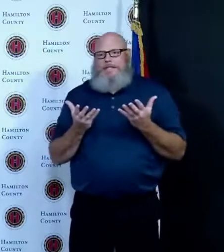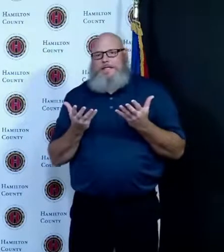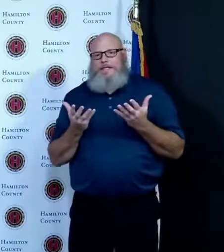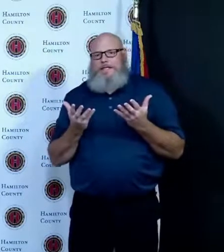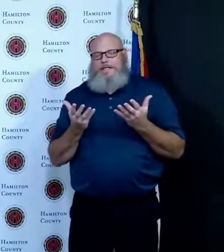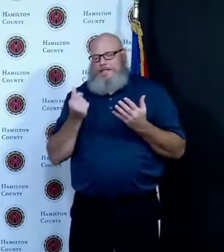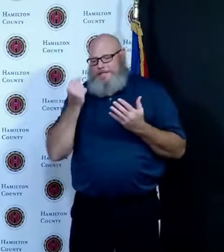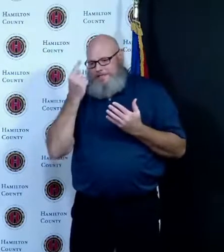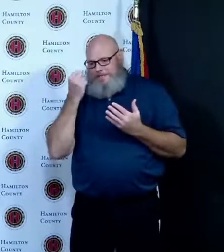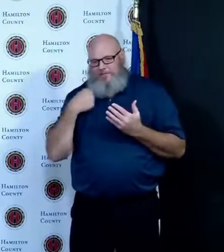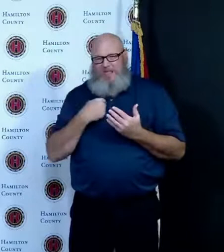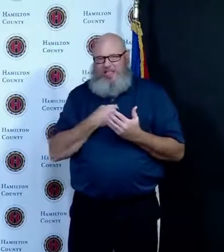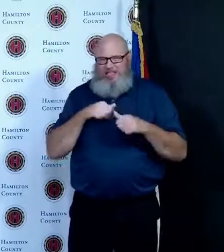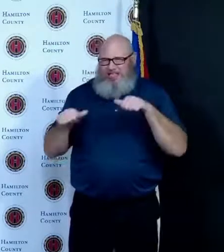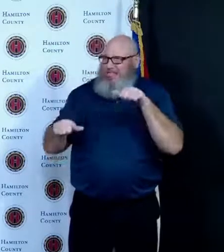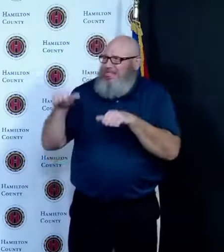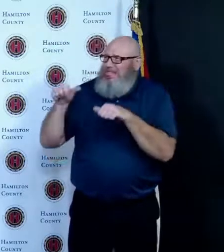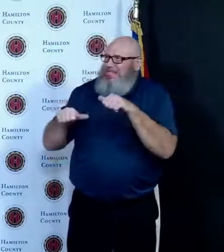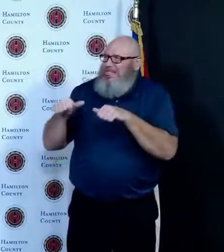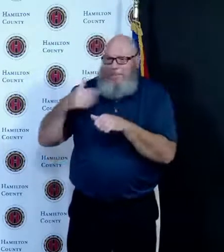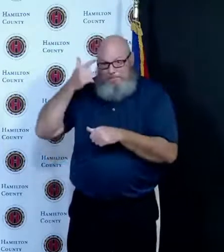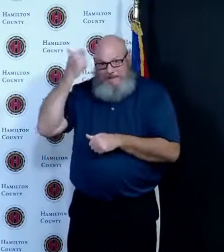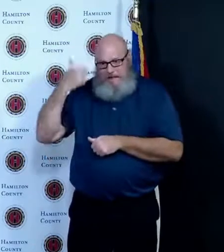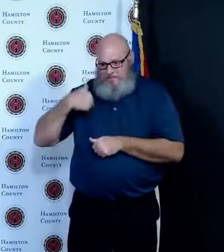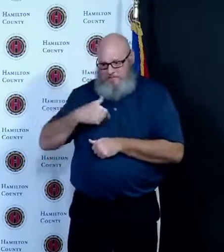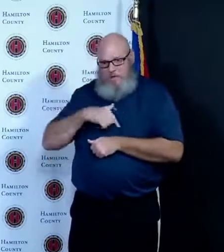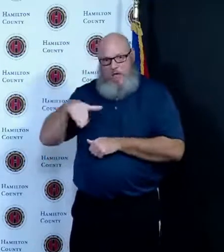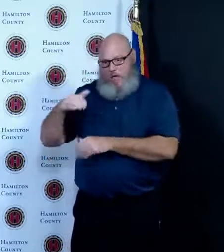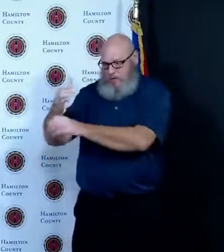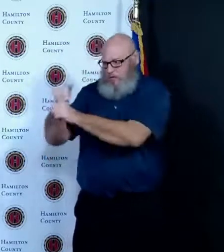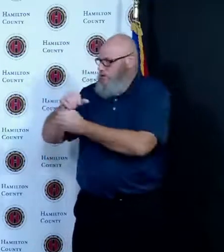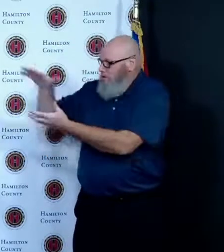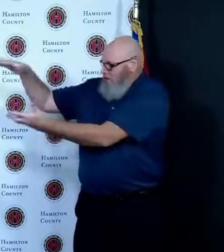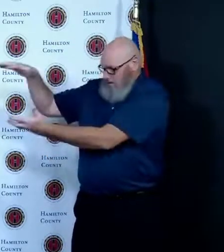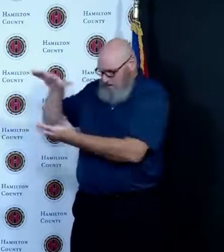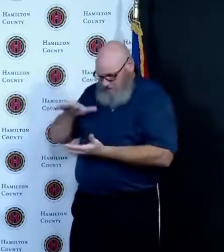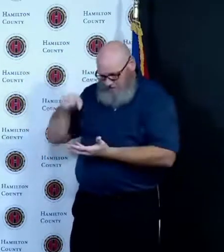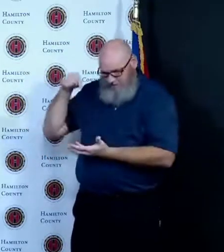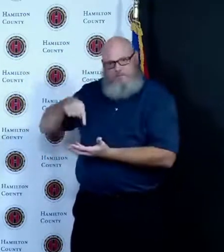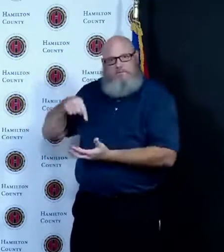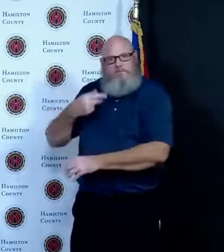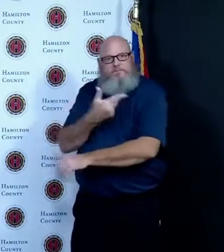none of us are getting the doses we need to vaccinate the population that we have eligible